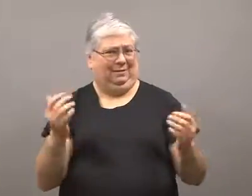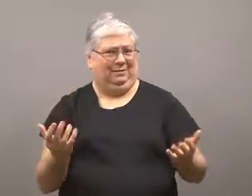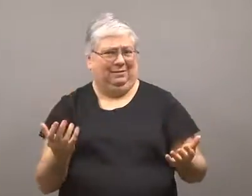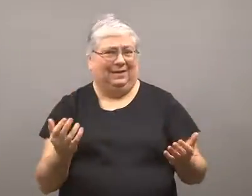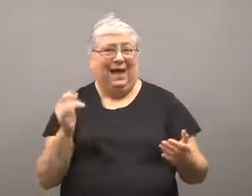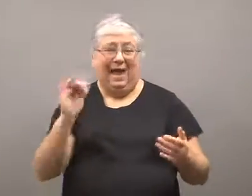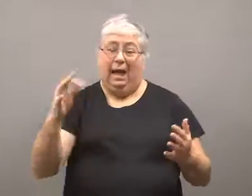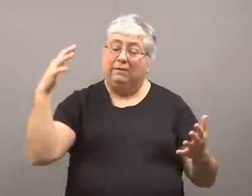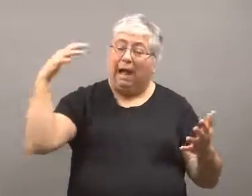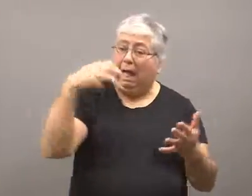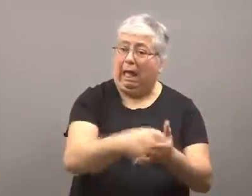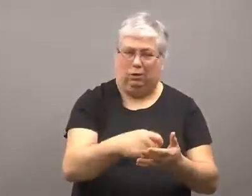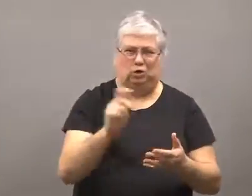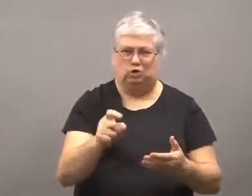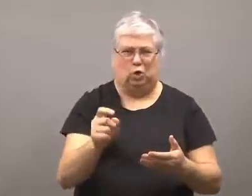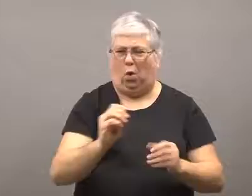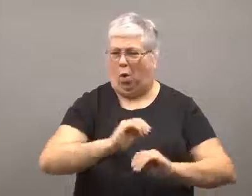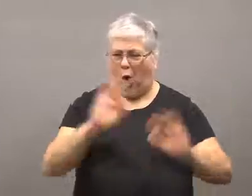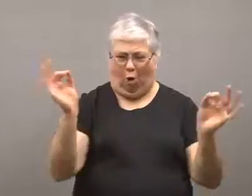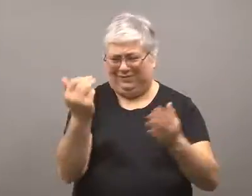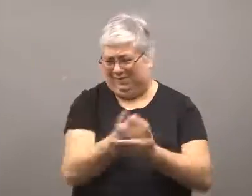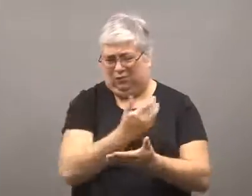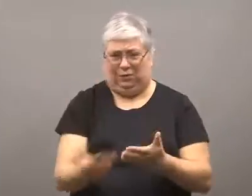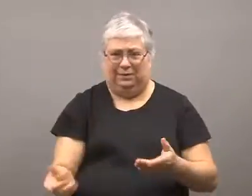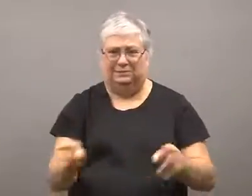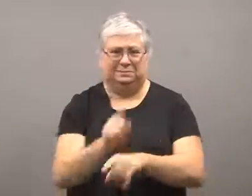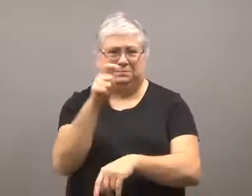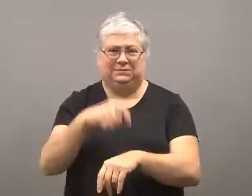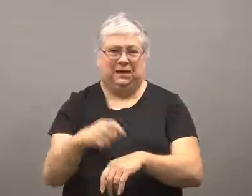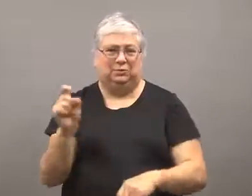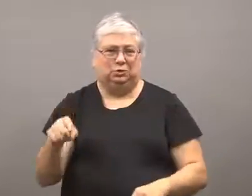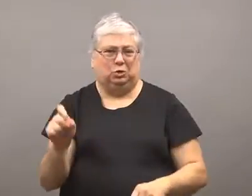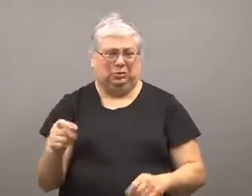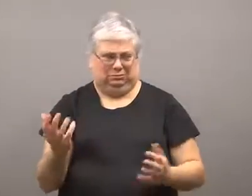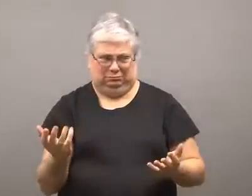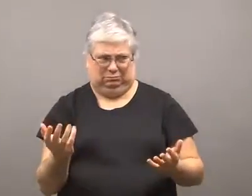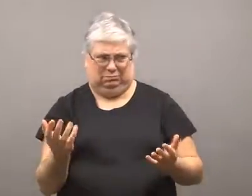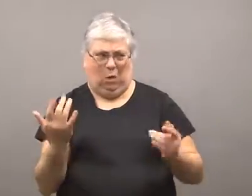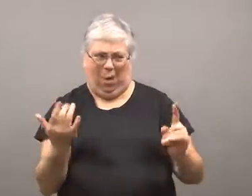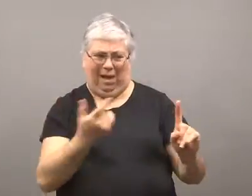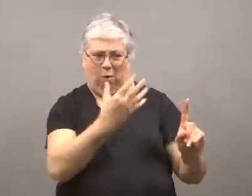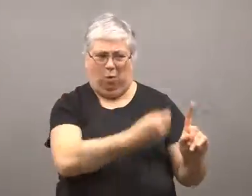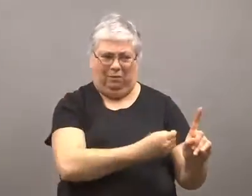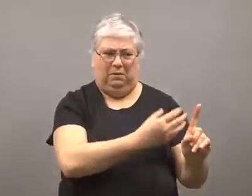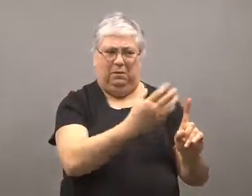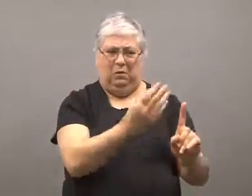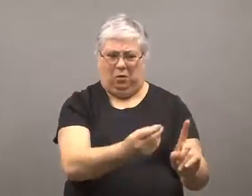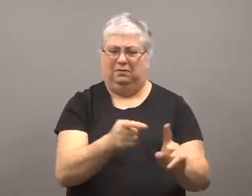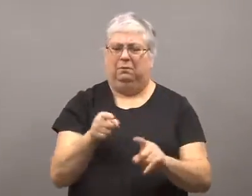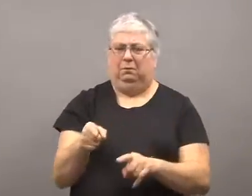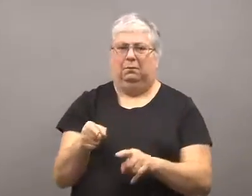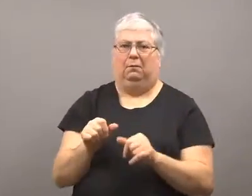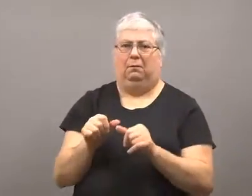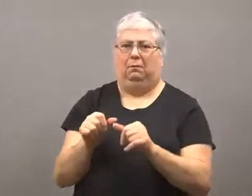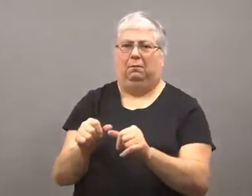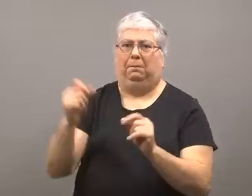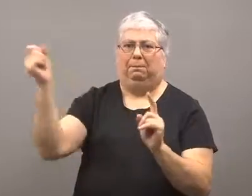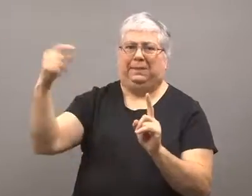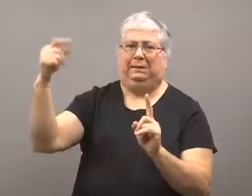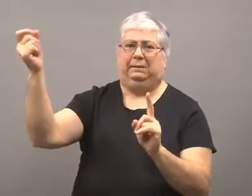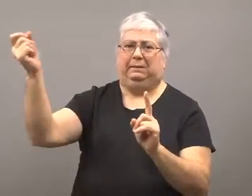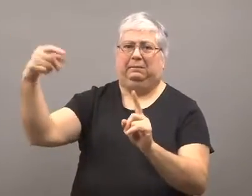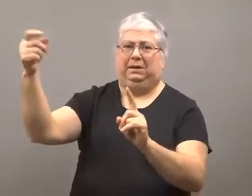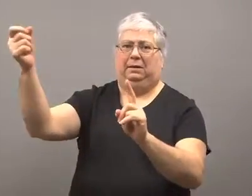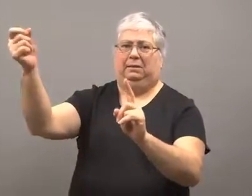If there had been a crash, everything would have shut down at the same time.